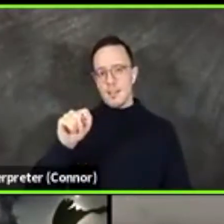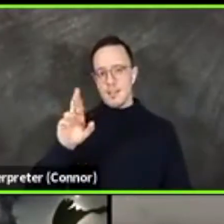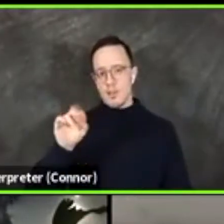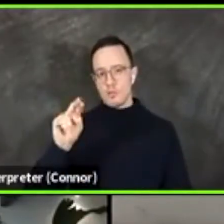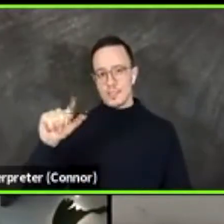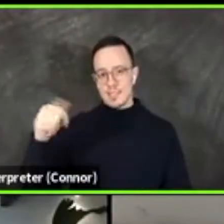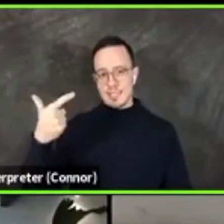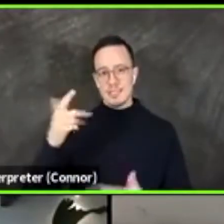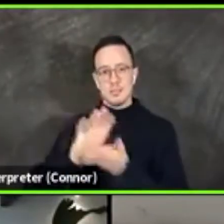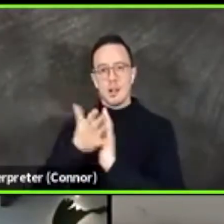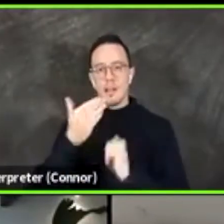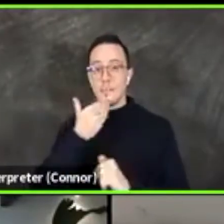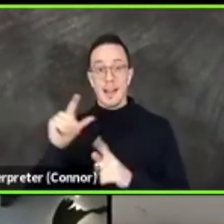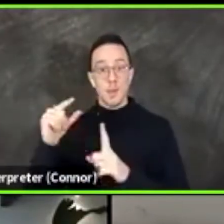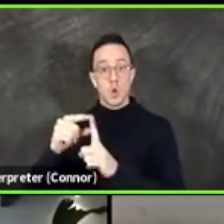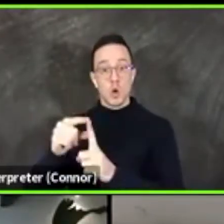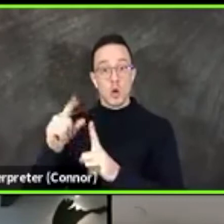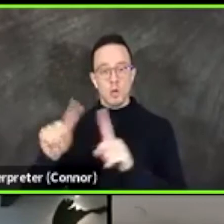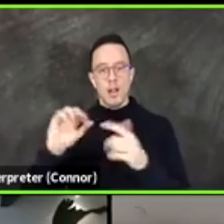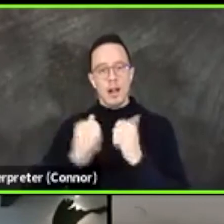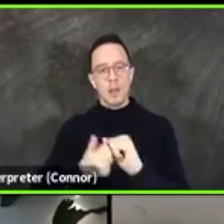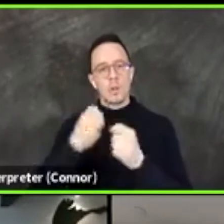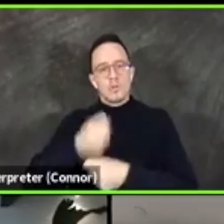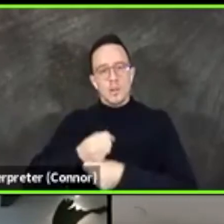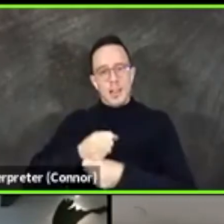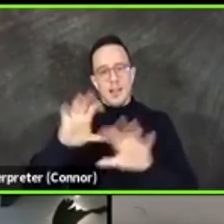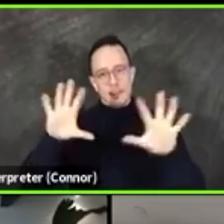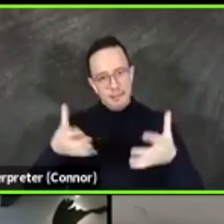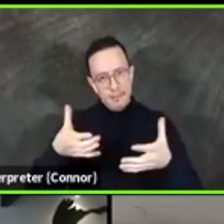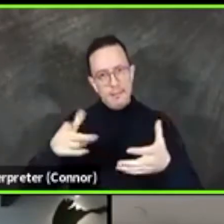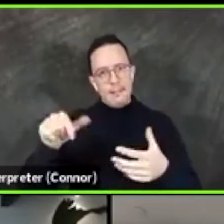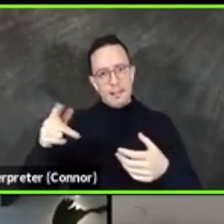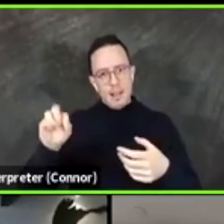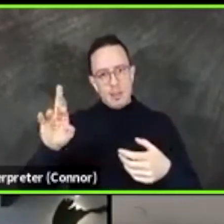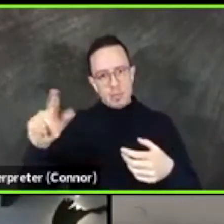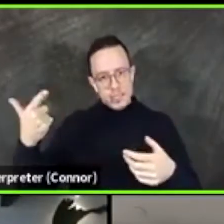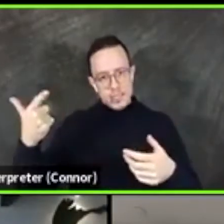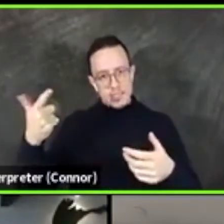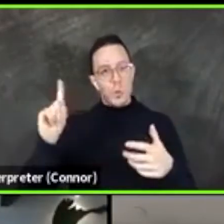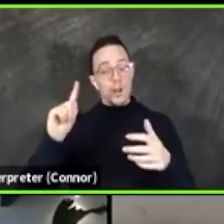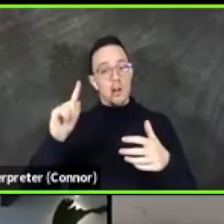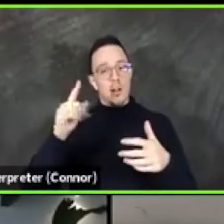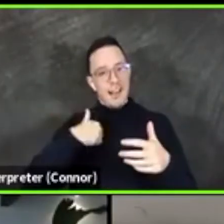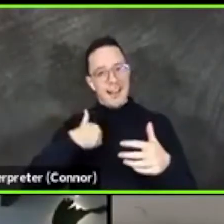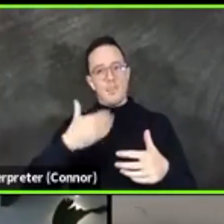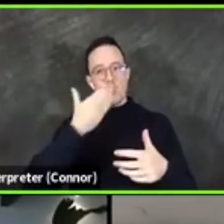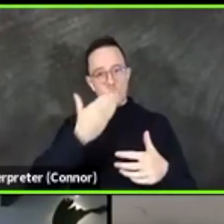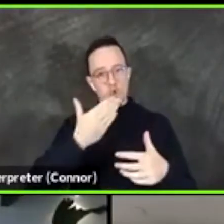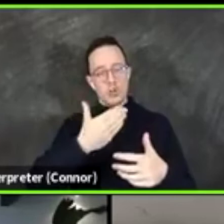HOW DO WE CREATE THE GATHERINGS WHERE THERE IS THE GOODNESS, WHERE THE CONTAINER IS OF GOODNESS